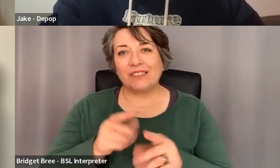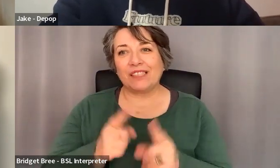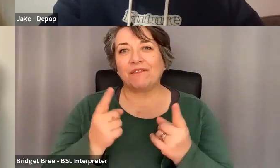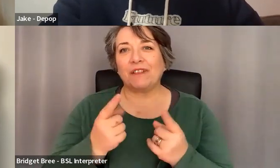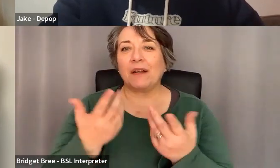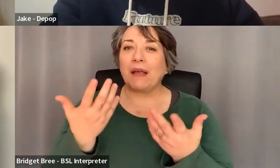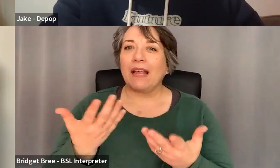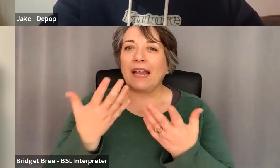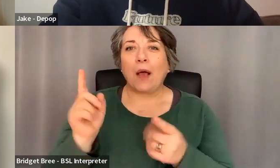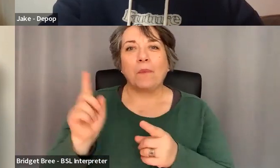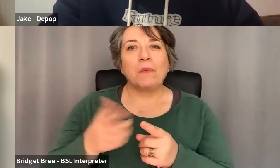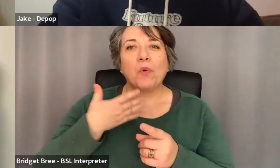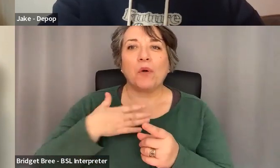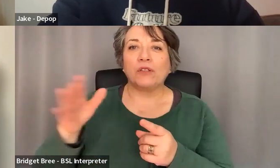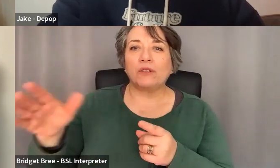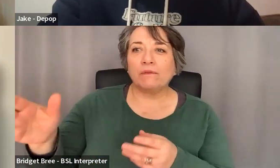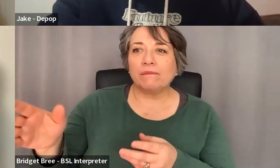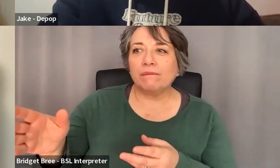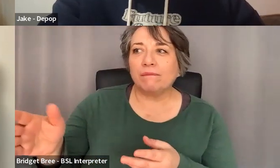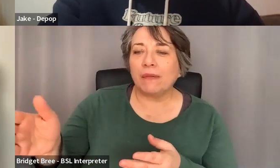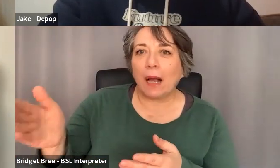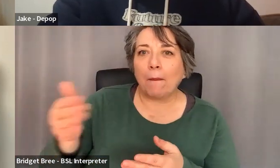was just wanting to get out of the office all the time, it sounds like you're doing lots of things to draw people back into that environment and to make people comfortable